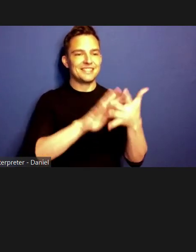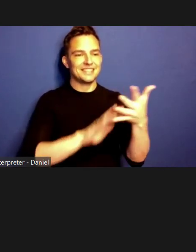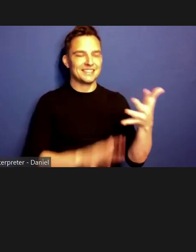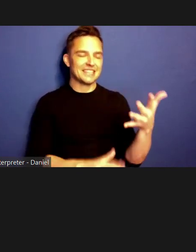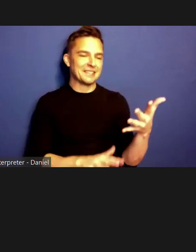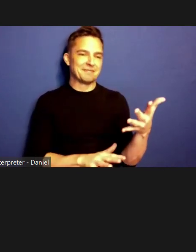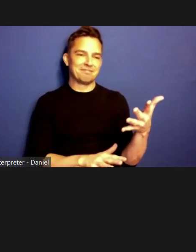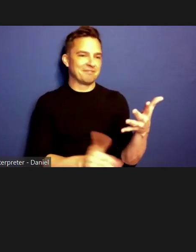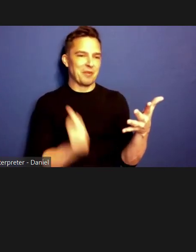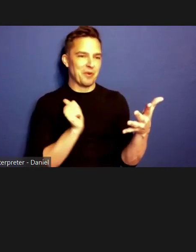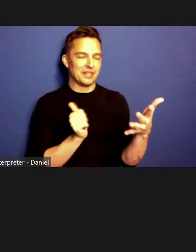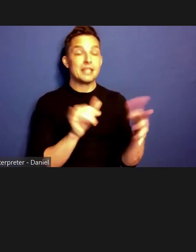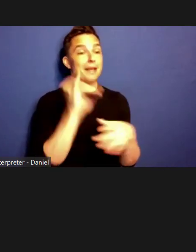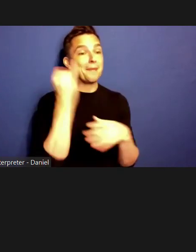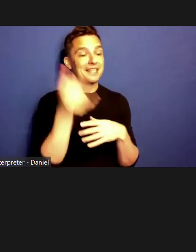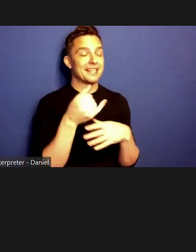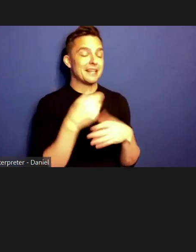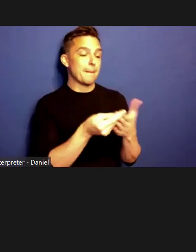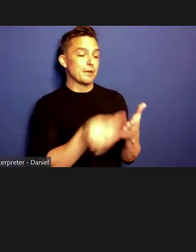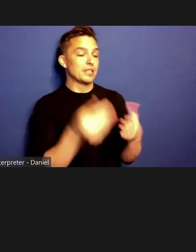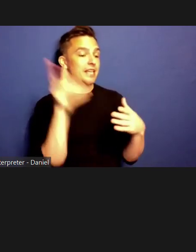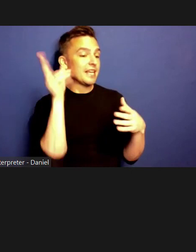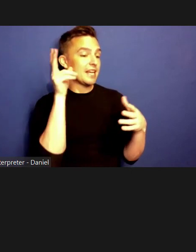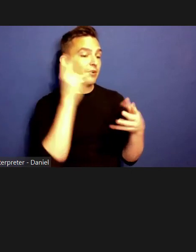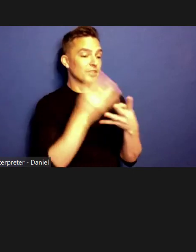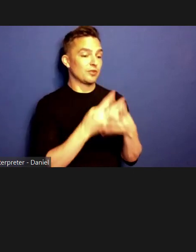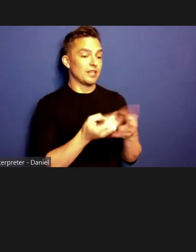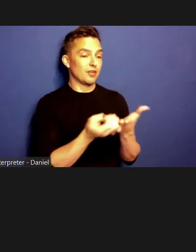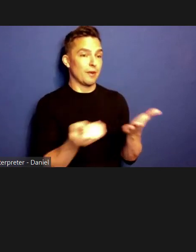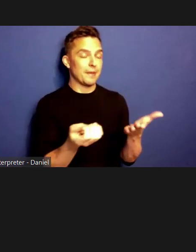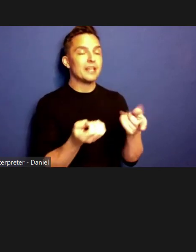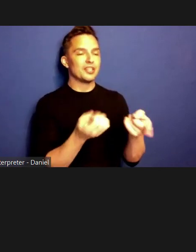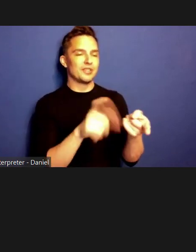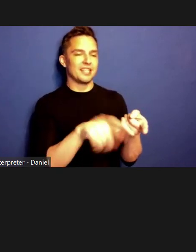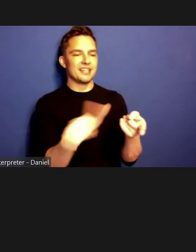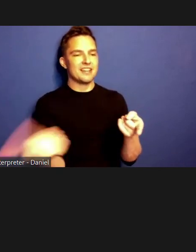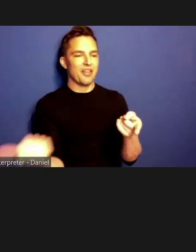You will need another way to learn how to screen, and as we will point